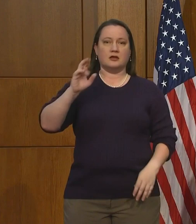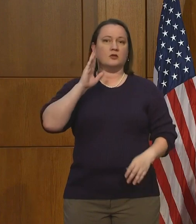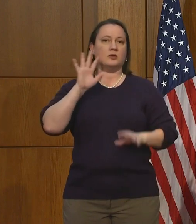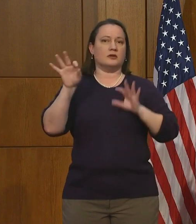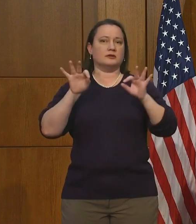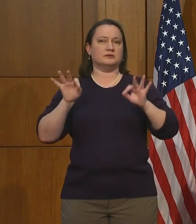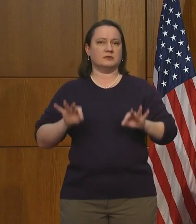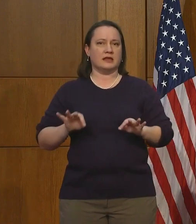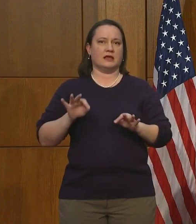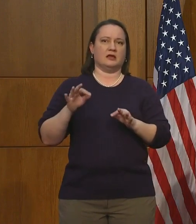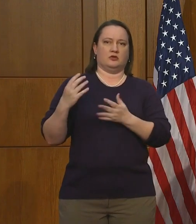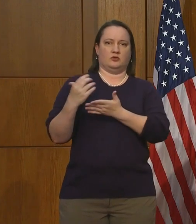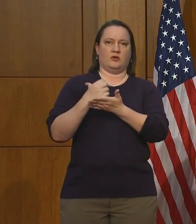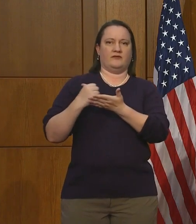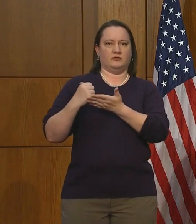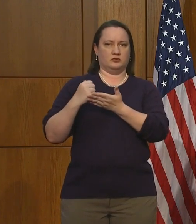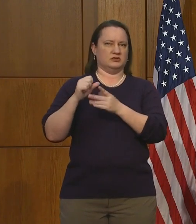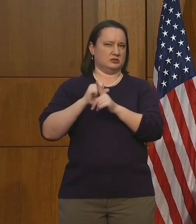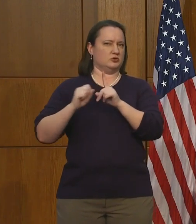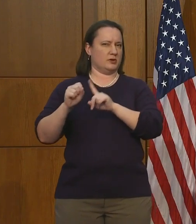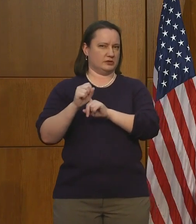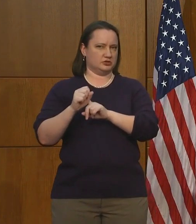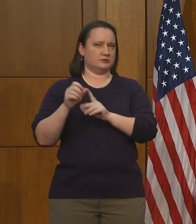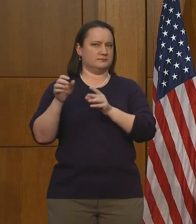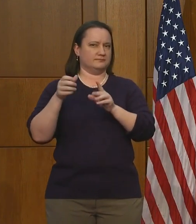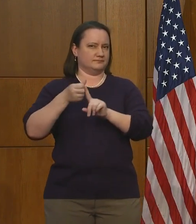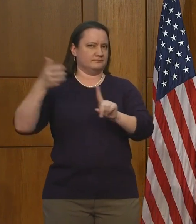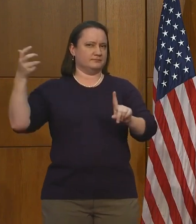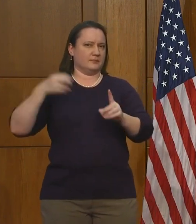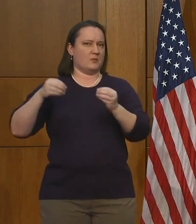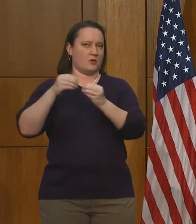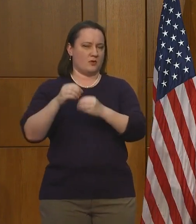EXPLAIN THE REVENUE SITUATION